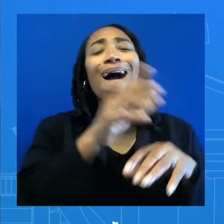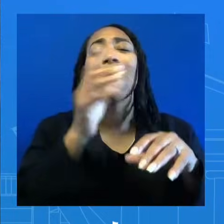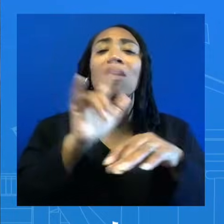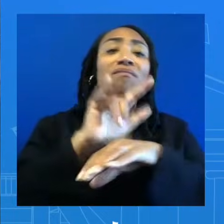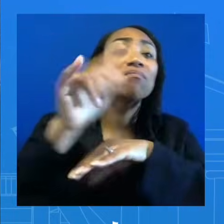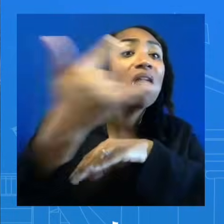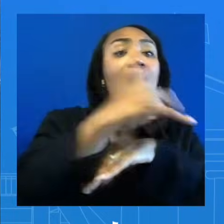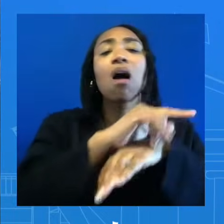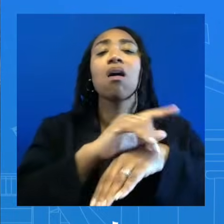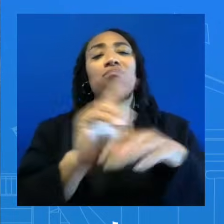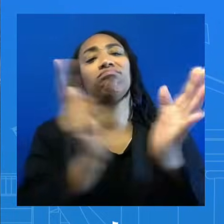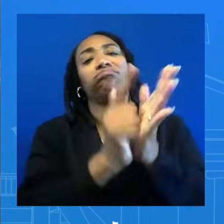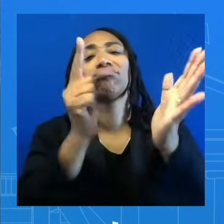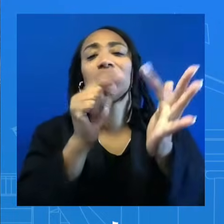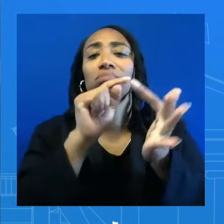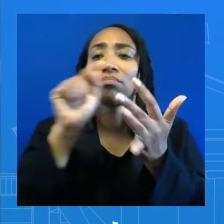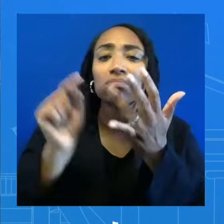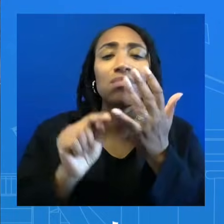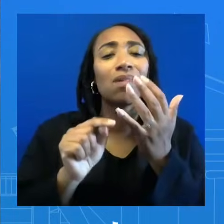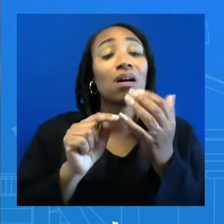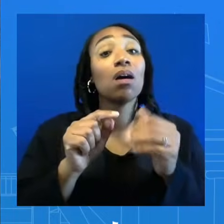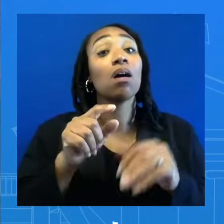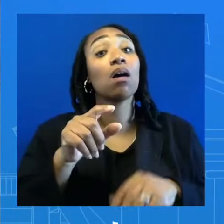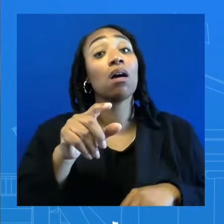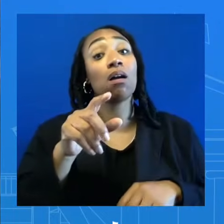that the administration can take to guard